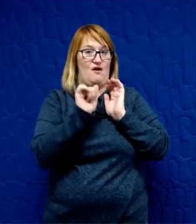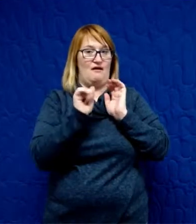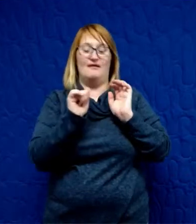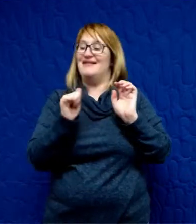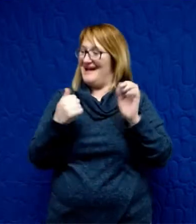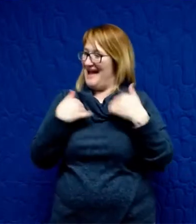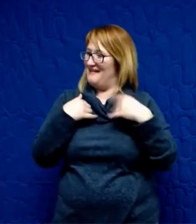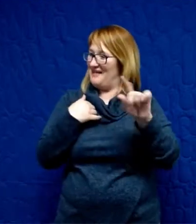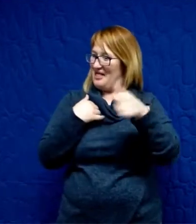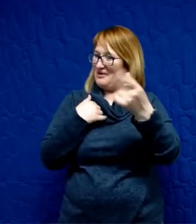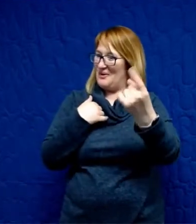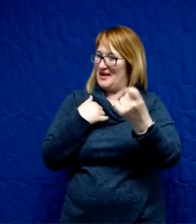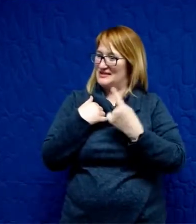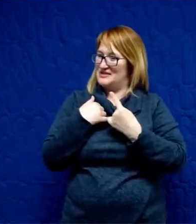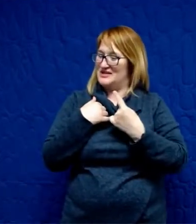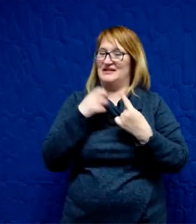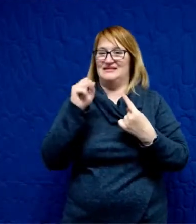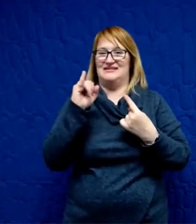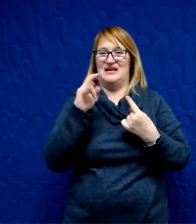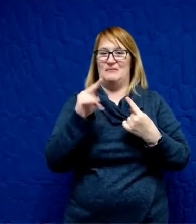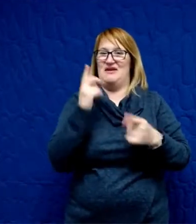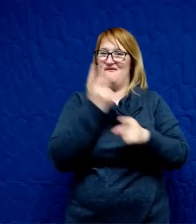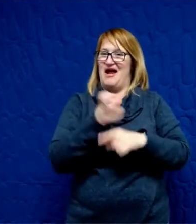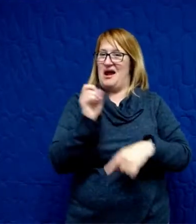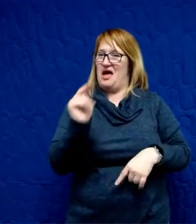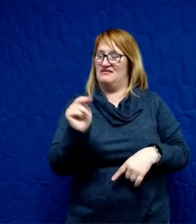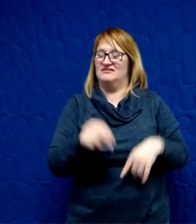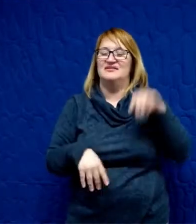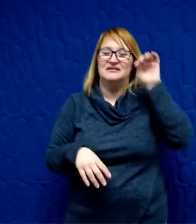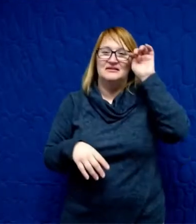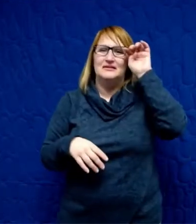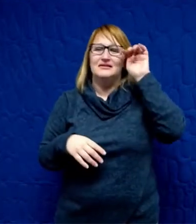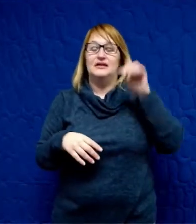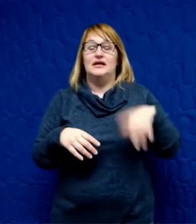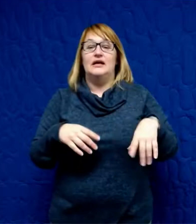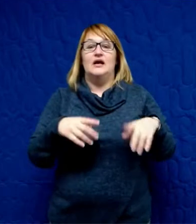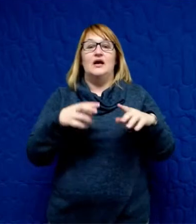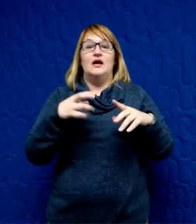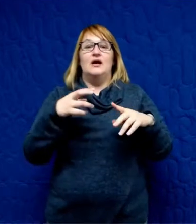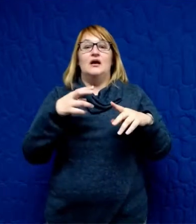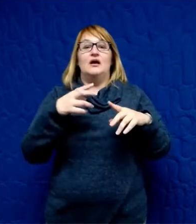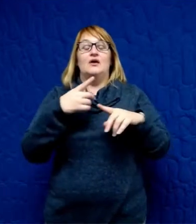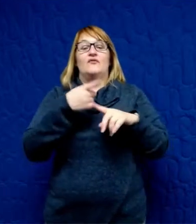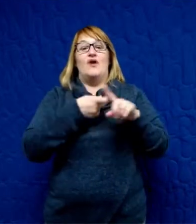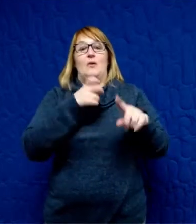we've got one right here so I'm just gonna read straight from Christy "I feel